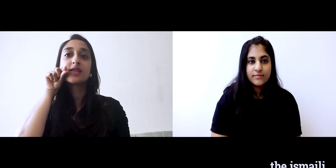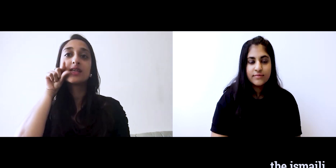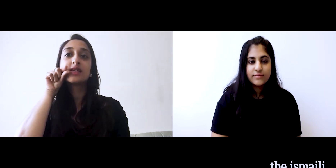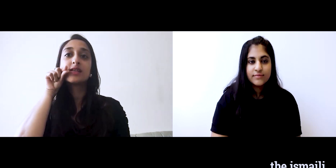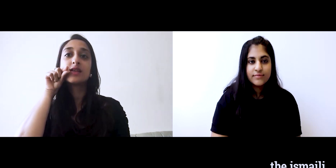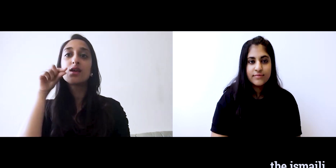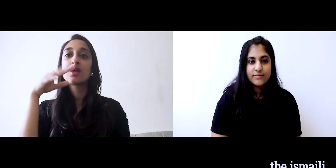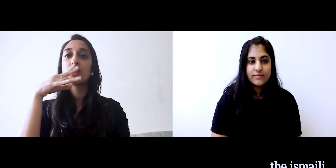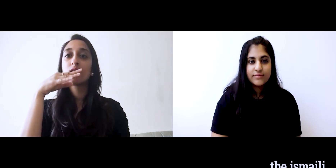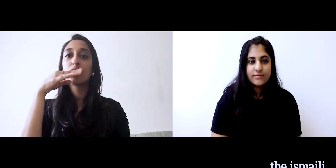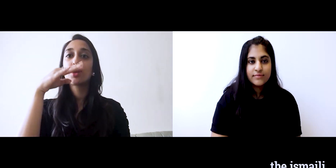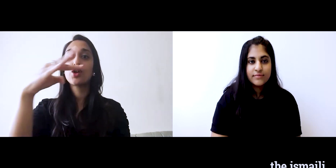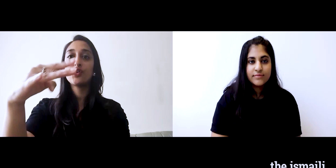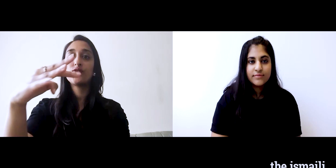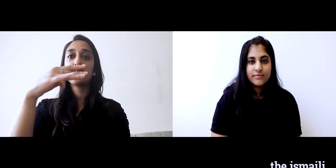Chicken curry